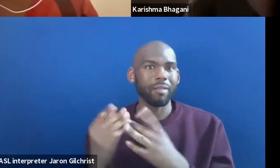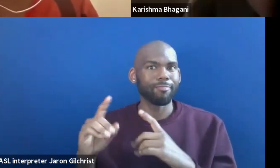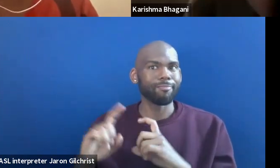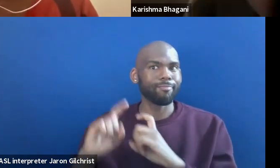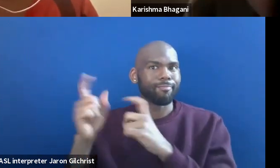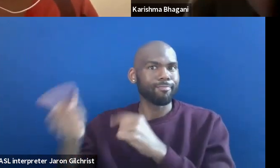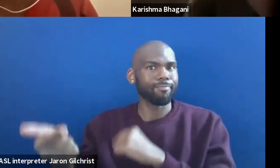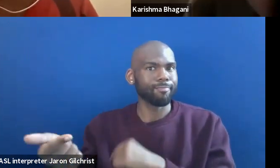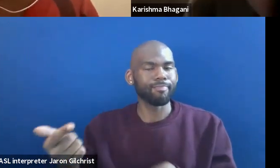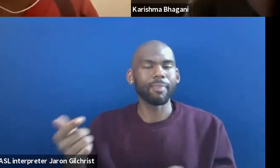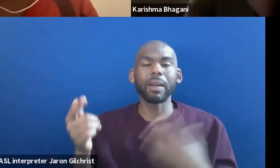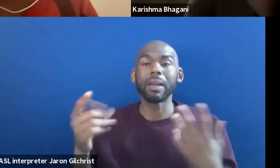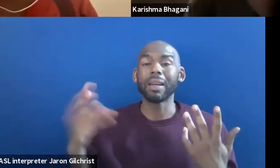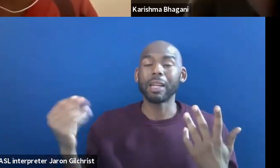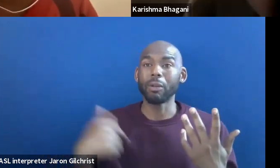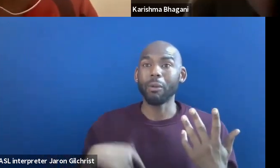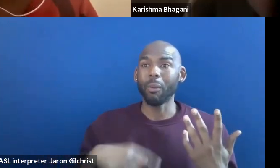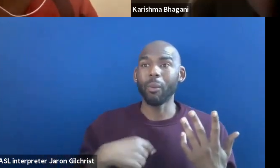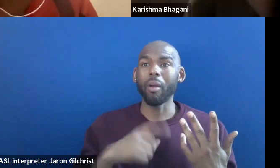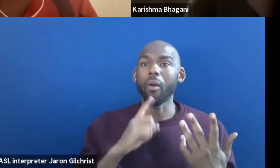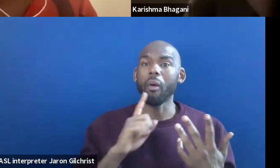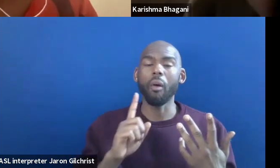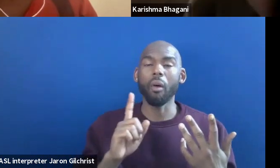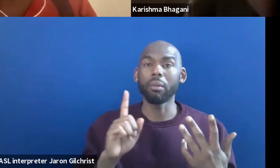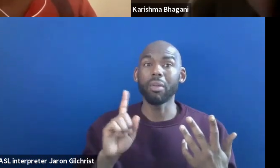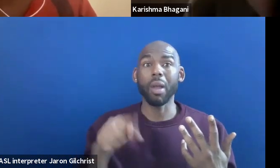and we are the only ones who can really be the change makers.